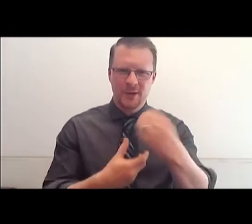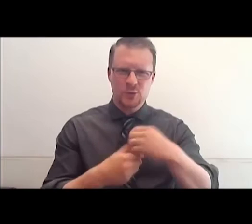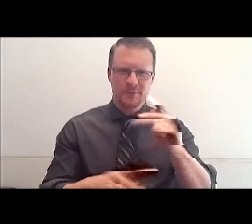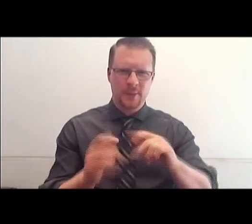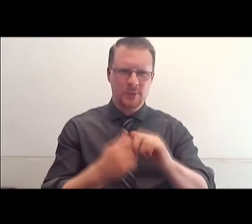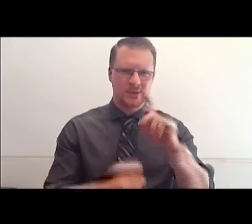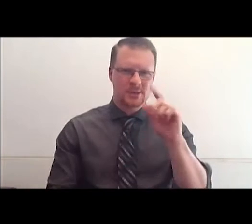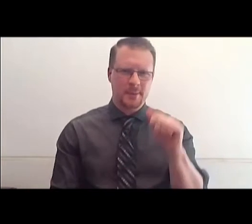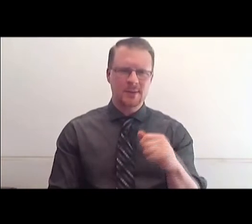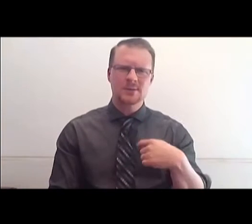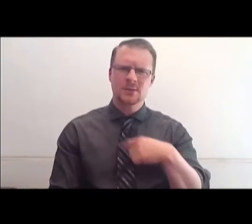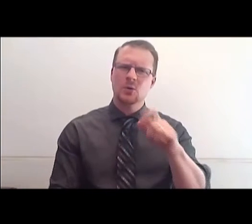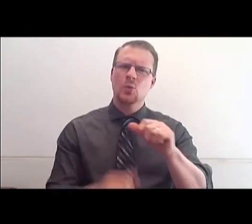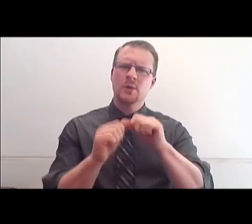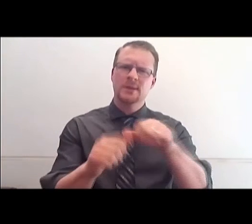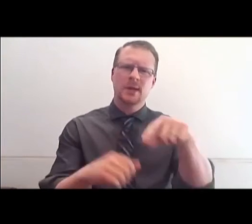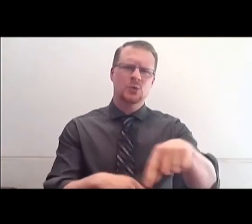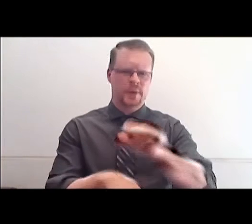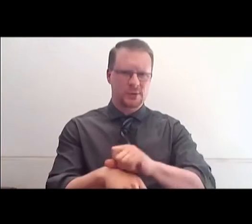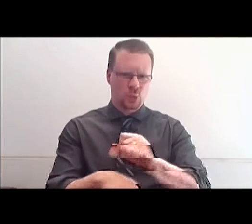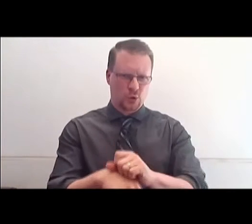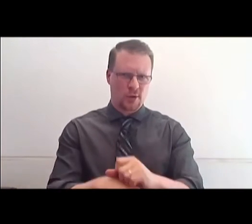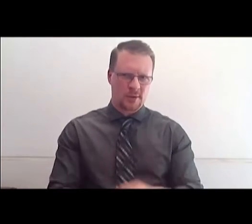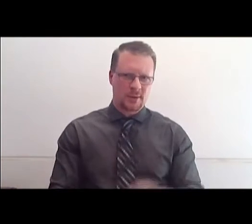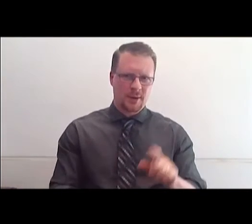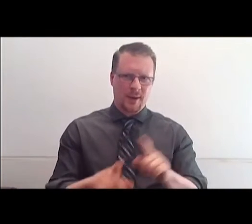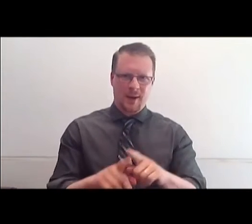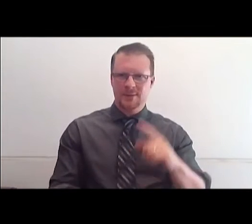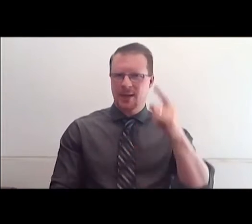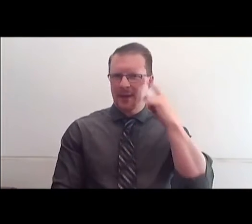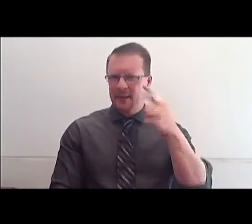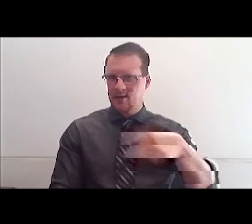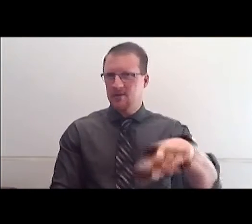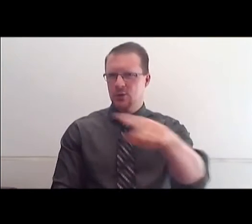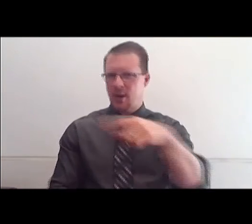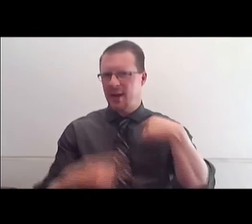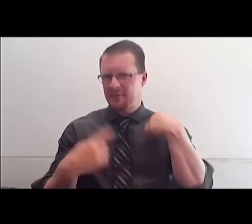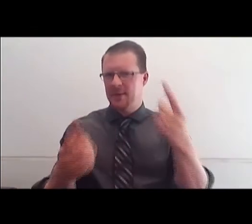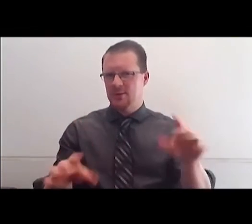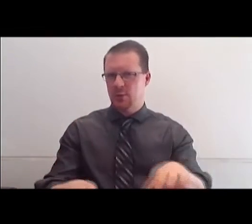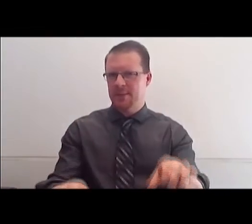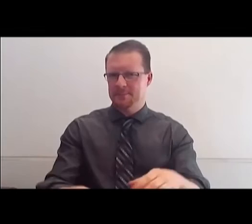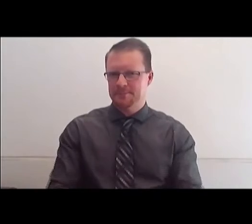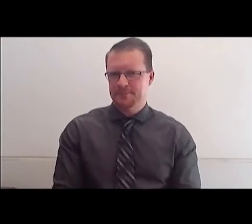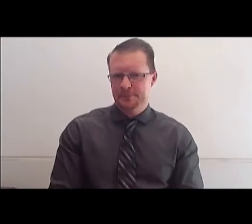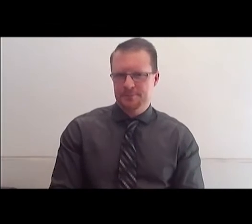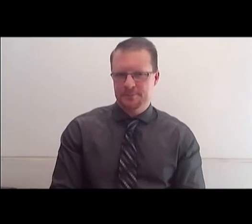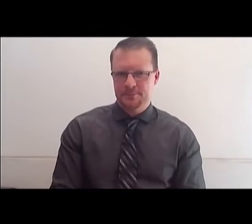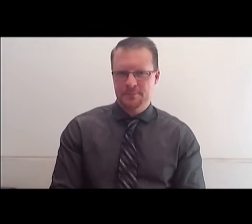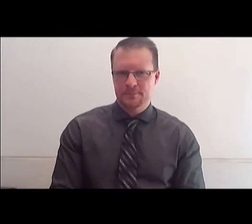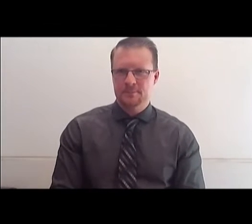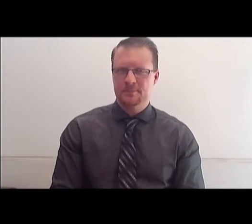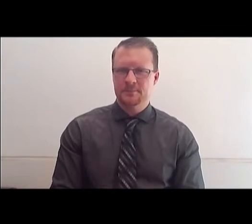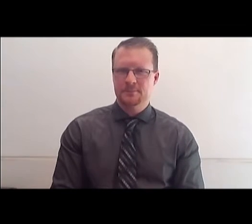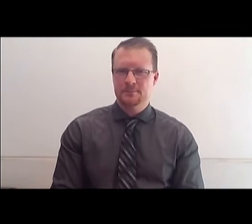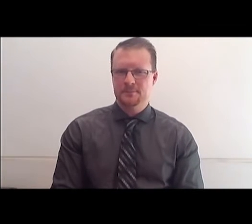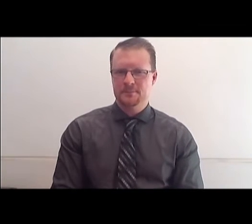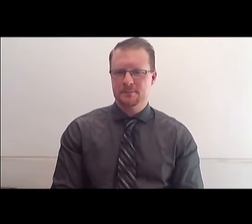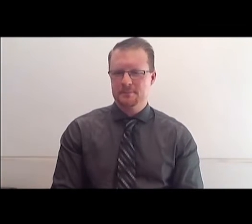the care and advocacy for people with disabilities and engage them within this work that we've been doing and you've been doing.